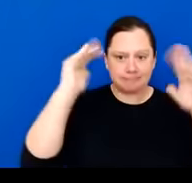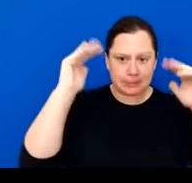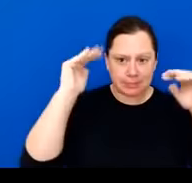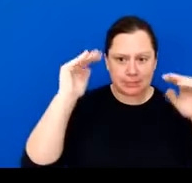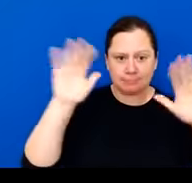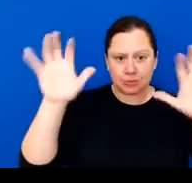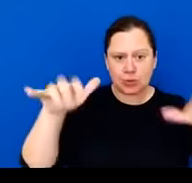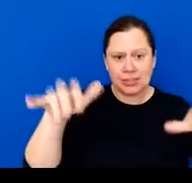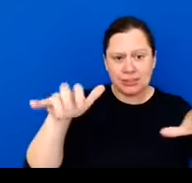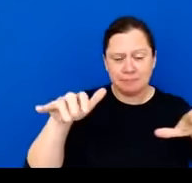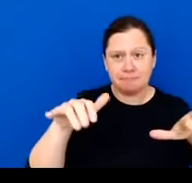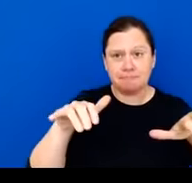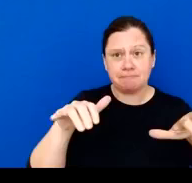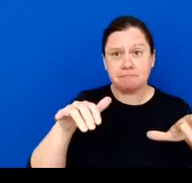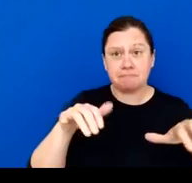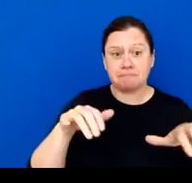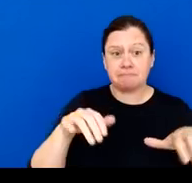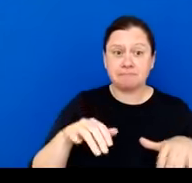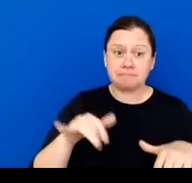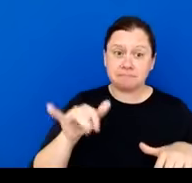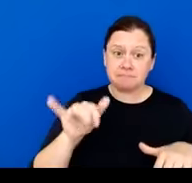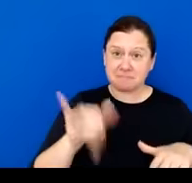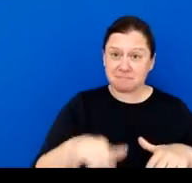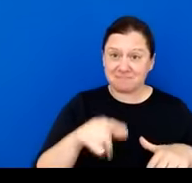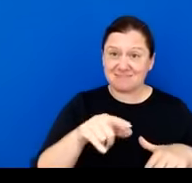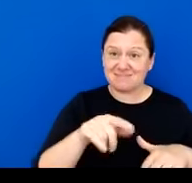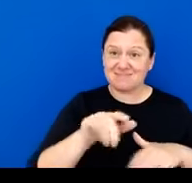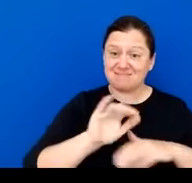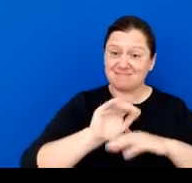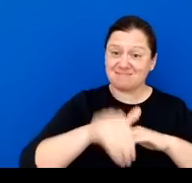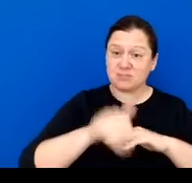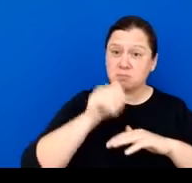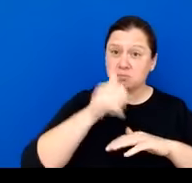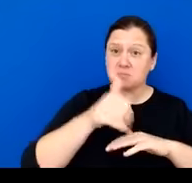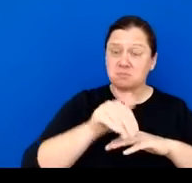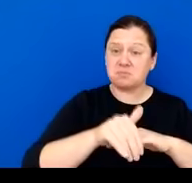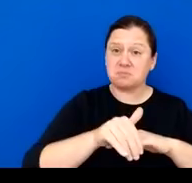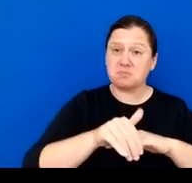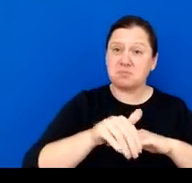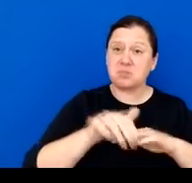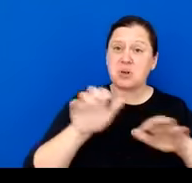moderate rain to develop could be fairly moderate again moderate to a heavy